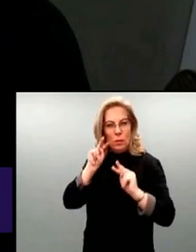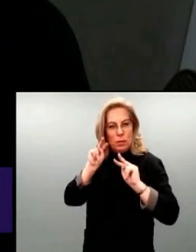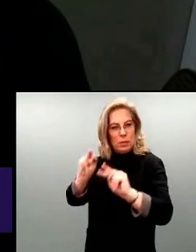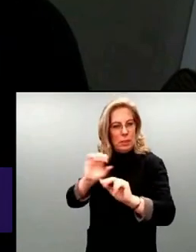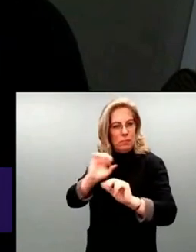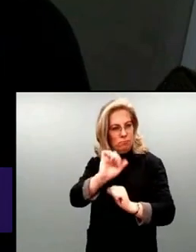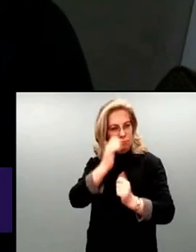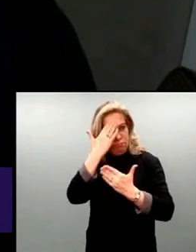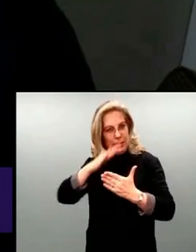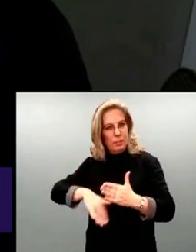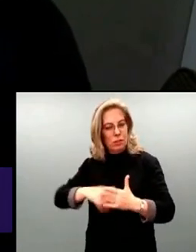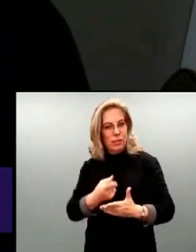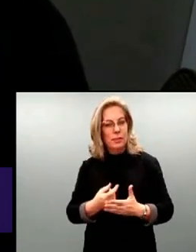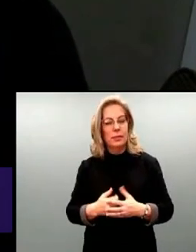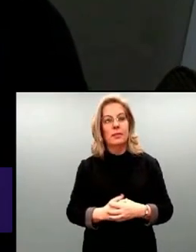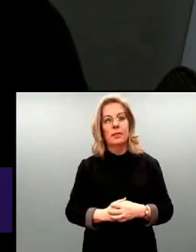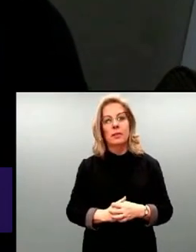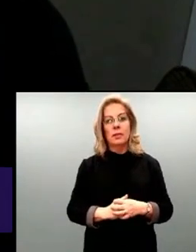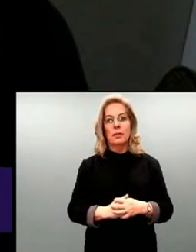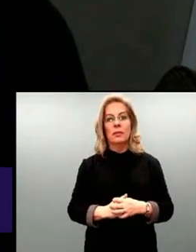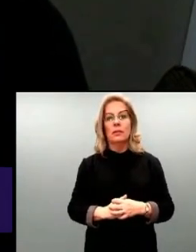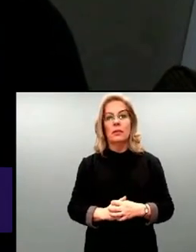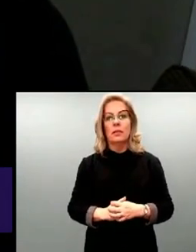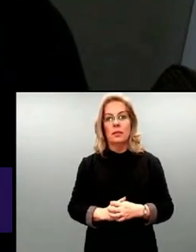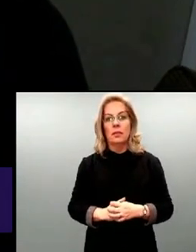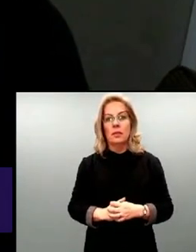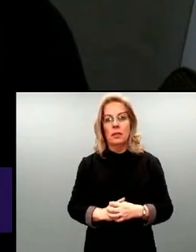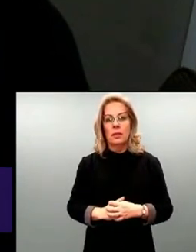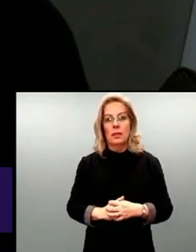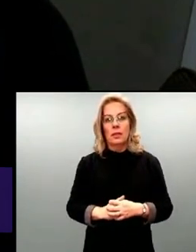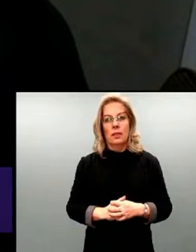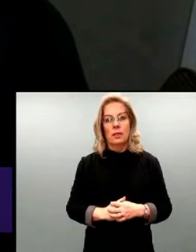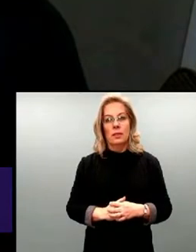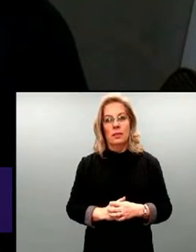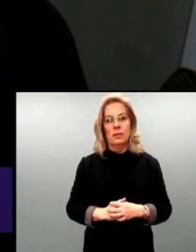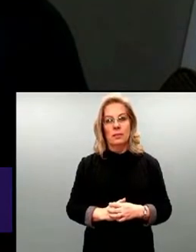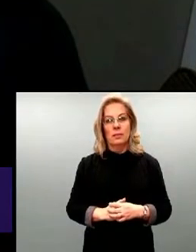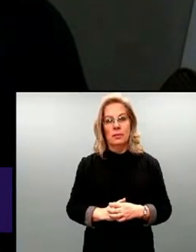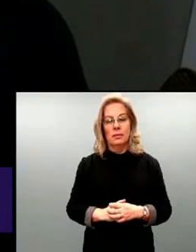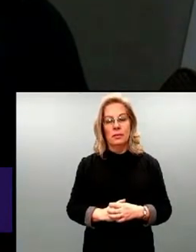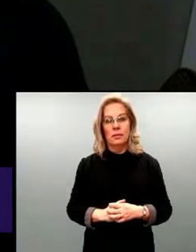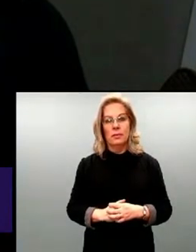Okay. Often with both of those conditions,